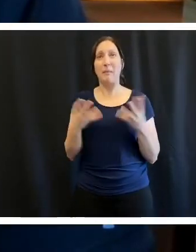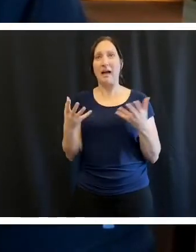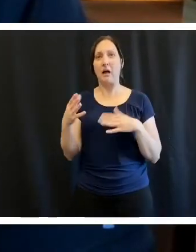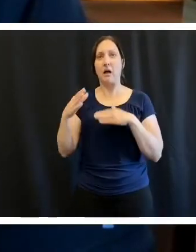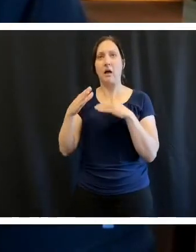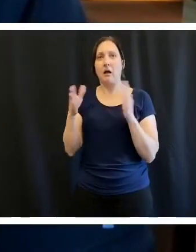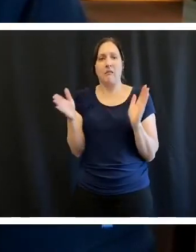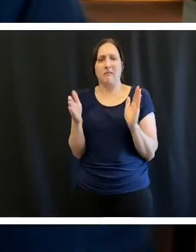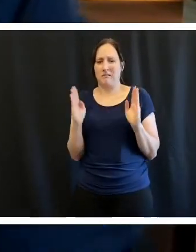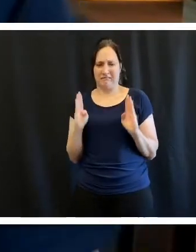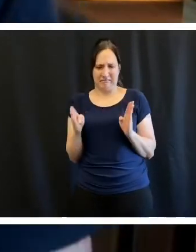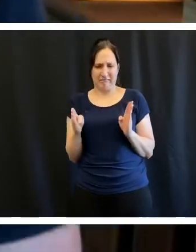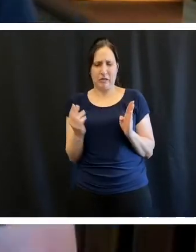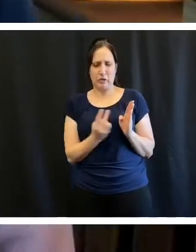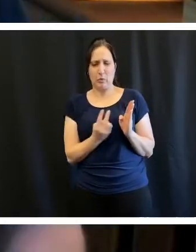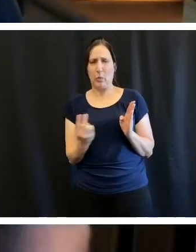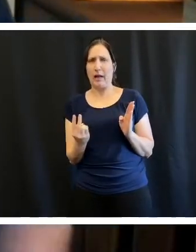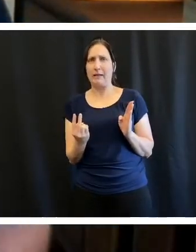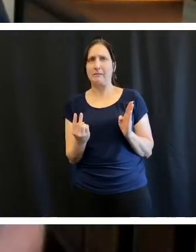from Spring Break that. [Kenneth] That's stunning.